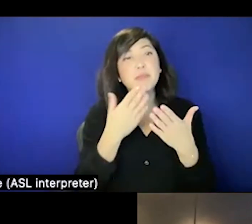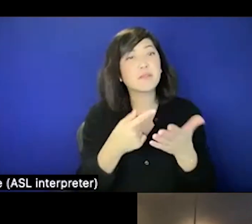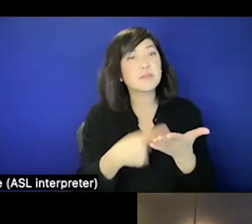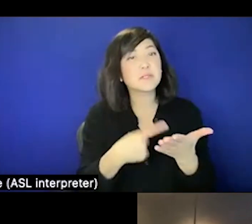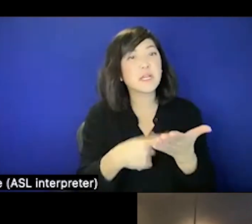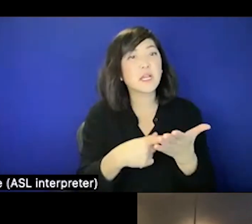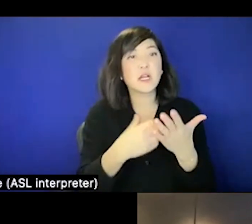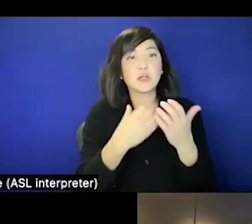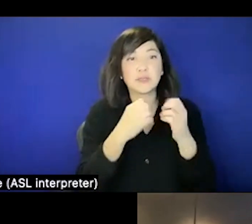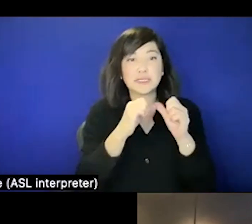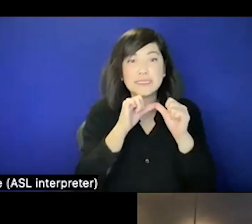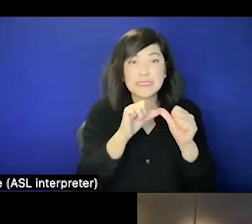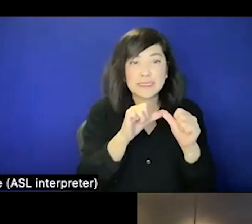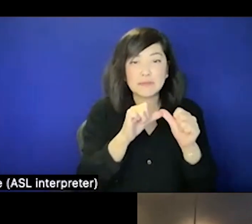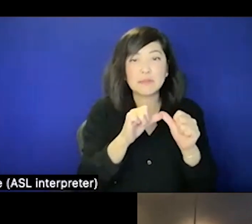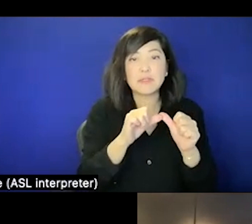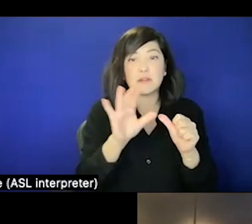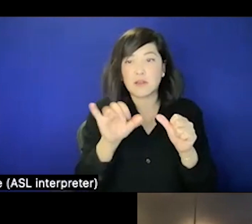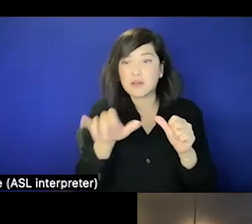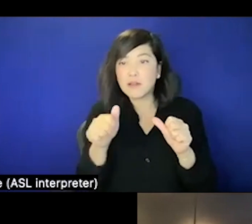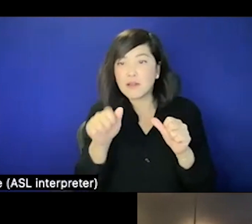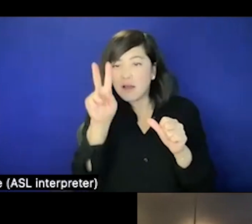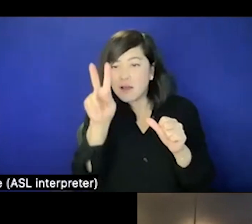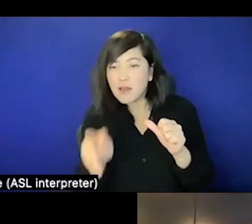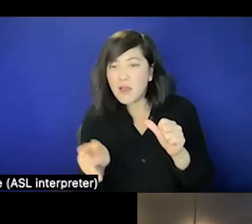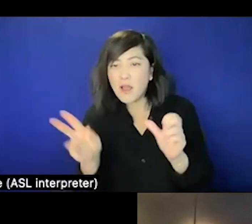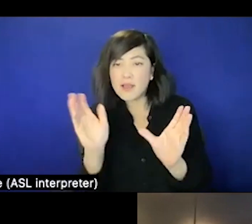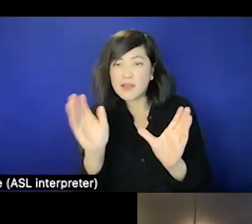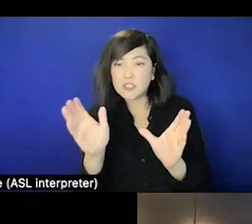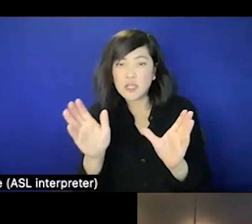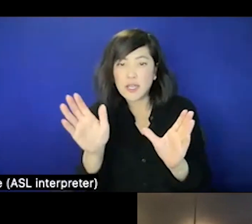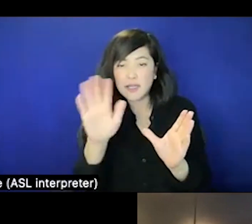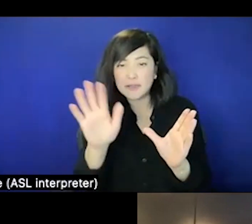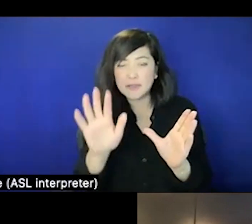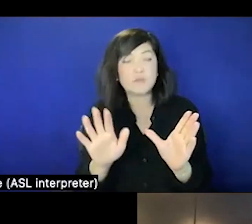because that's another thread that I saw weave itself throughout your vision of the future. And